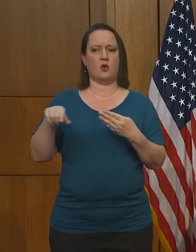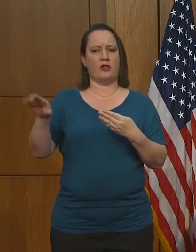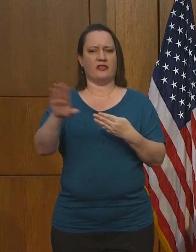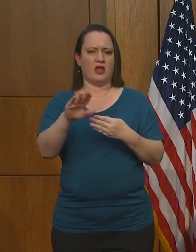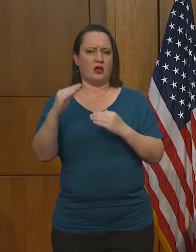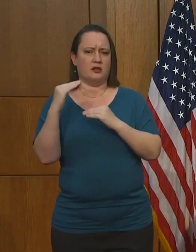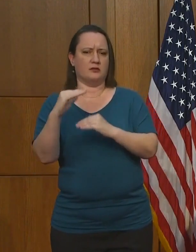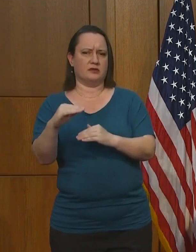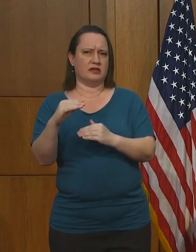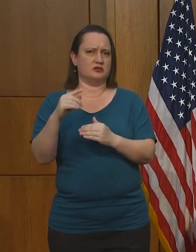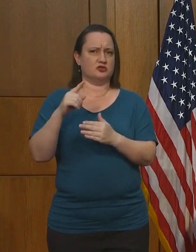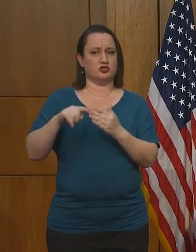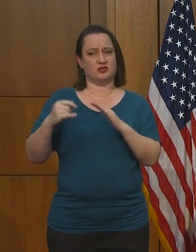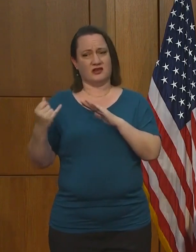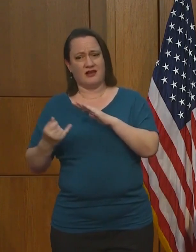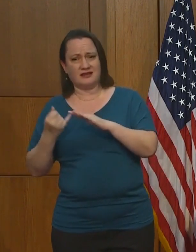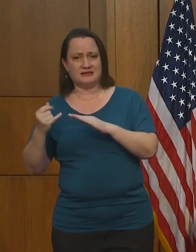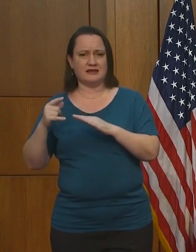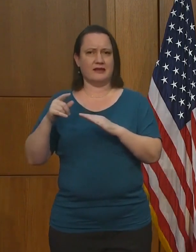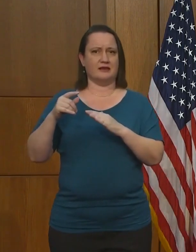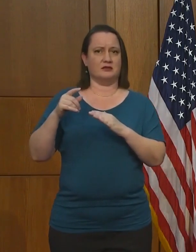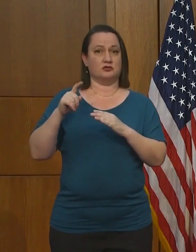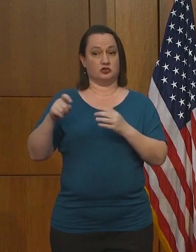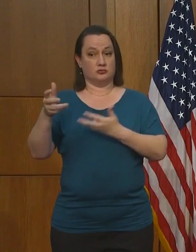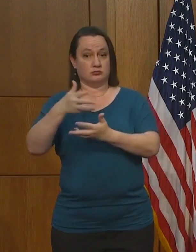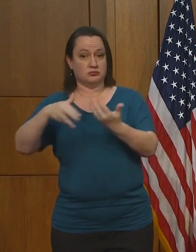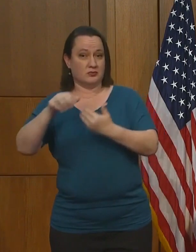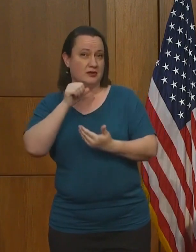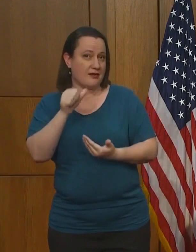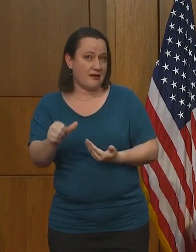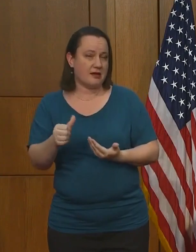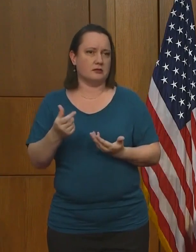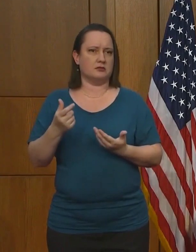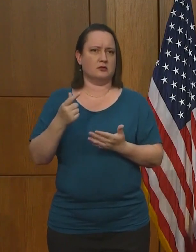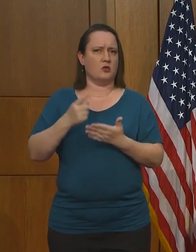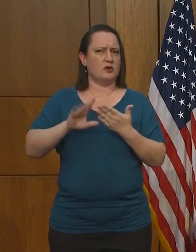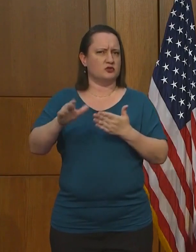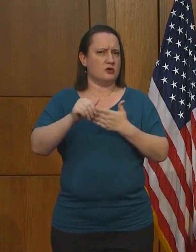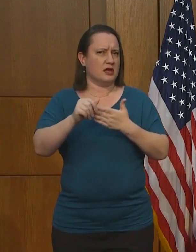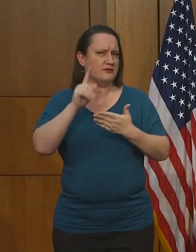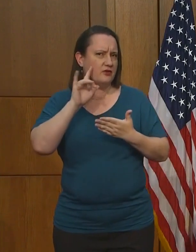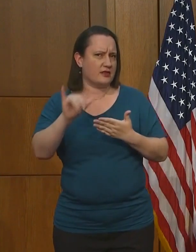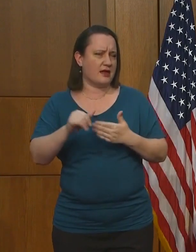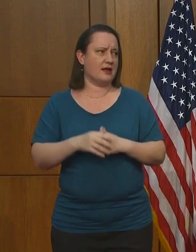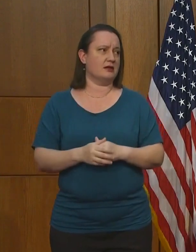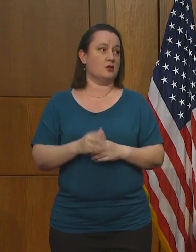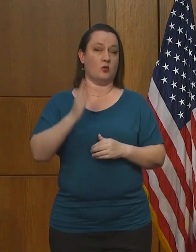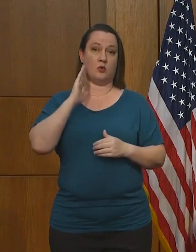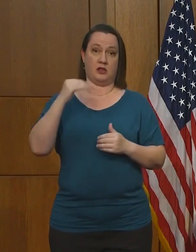EACH WE TAKING OR NOT- AND I